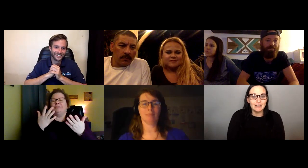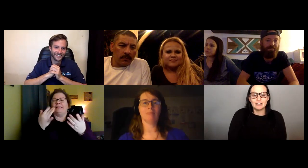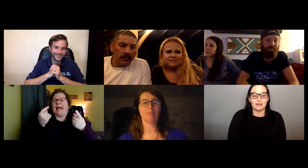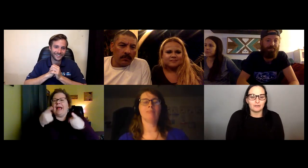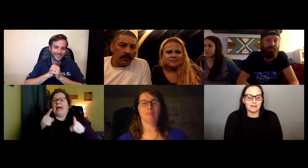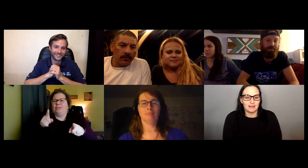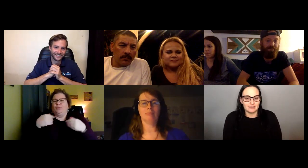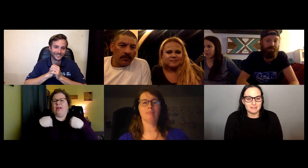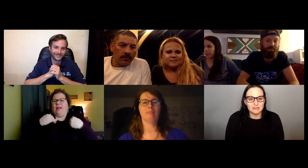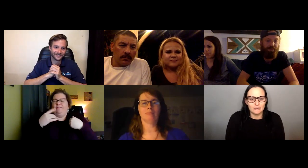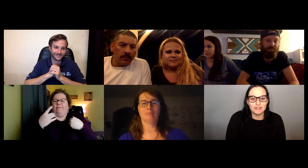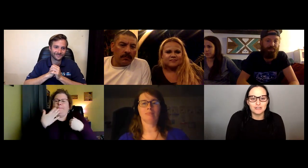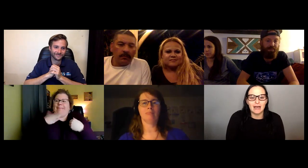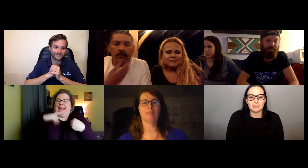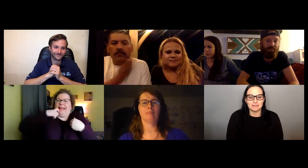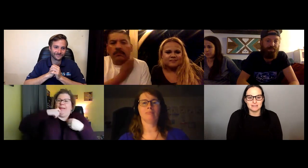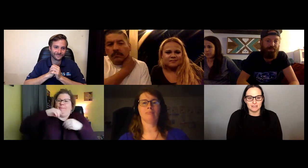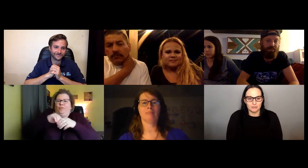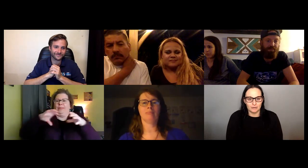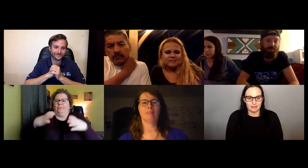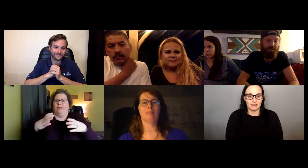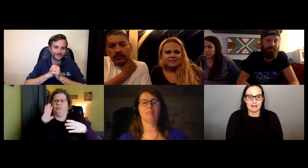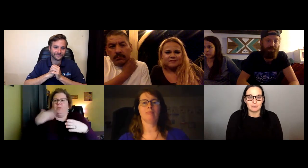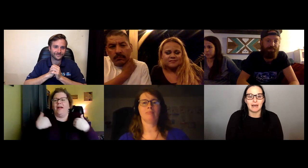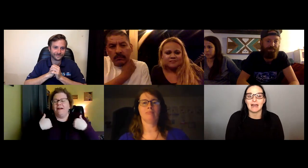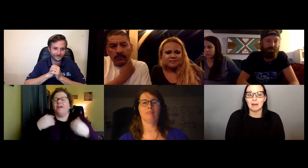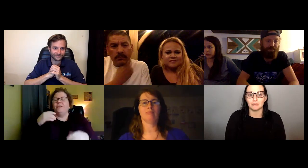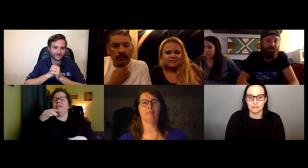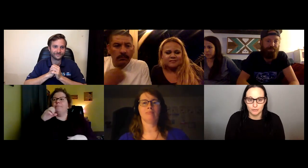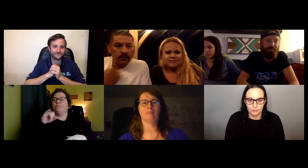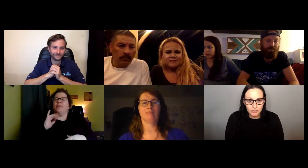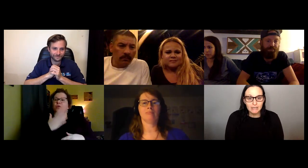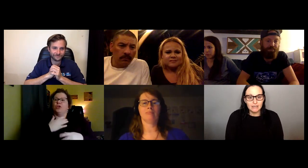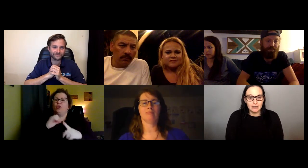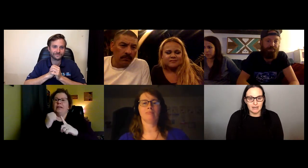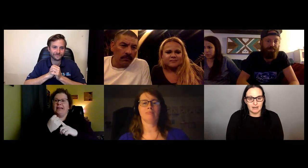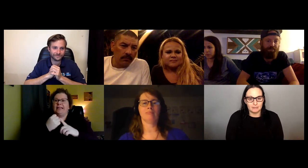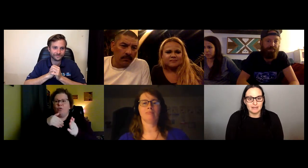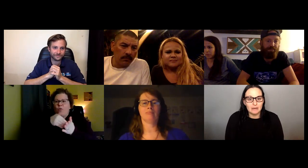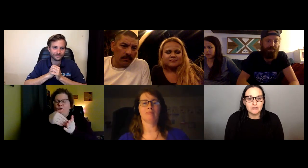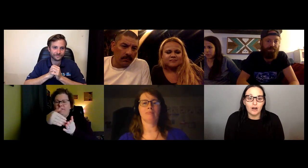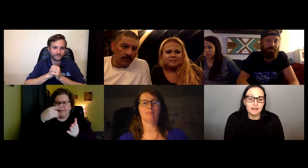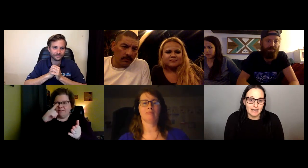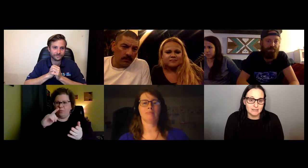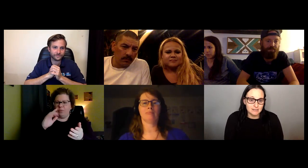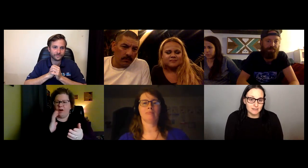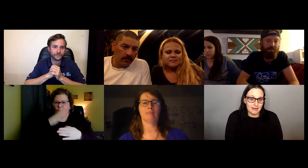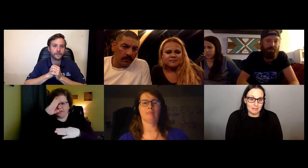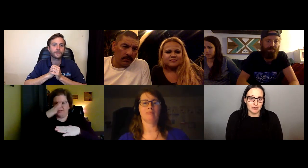you know so it just so happens that you might have a bad apple in the group